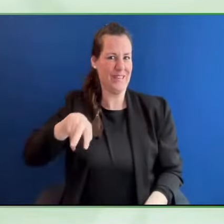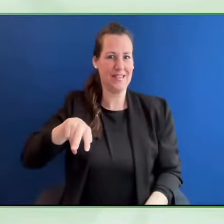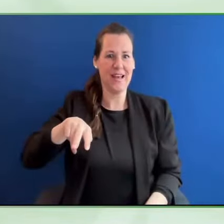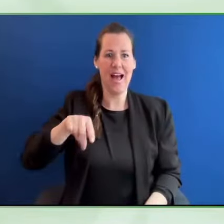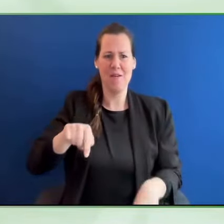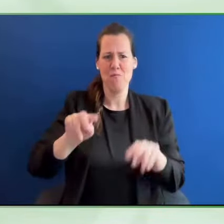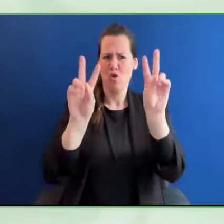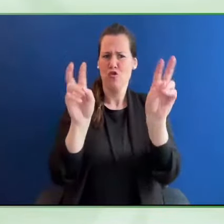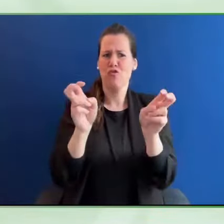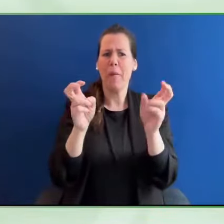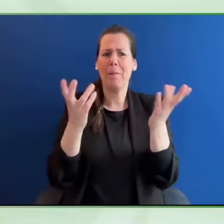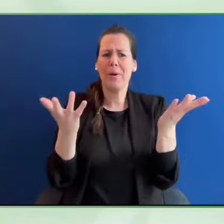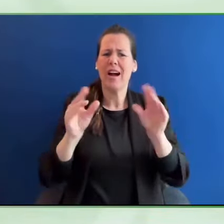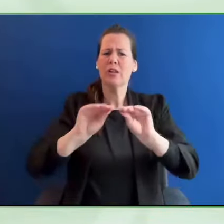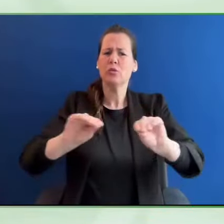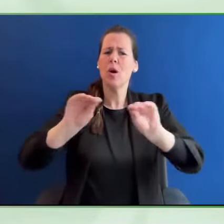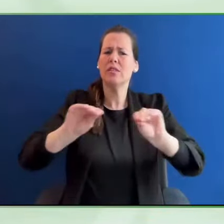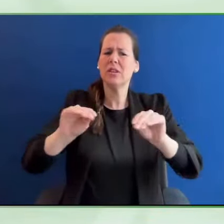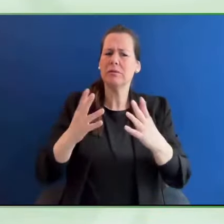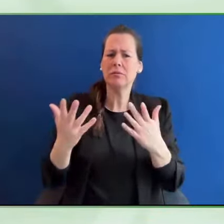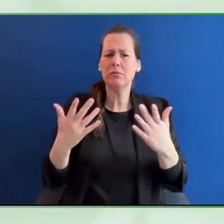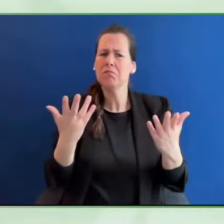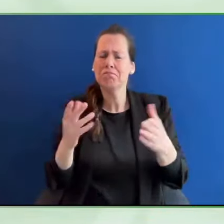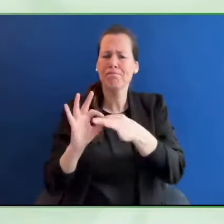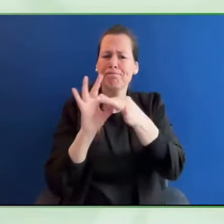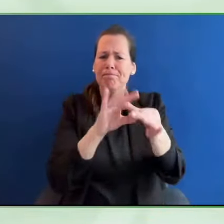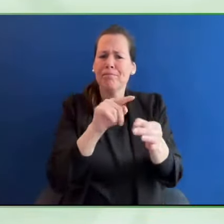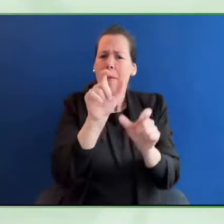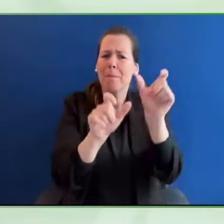He is general secretary of USBD.